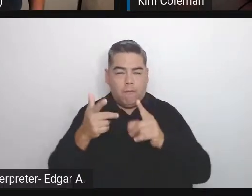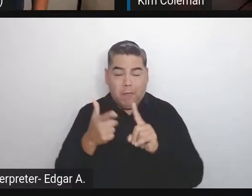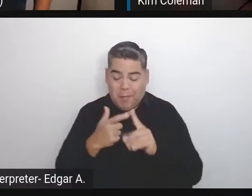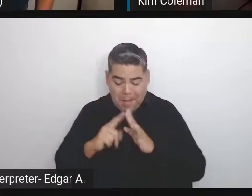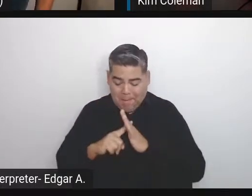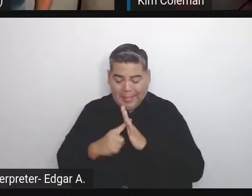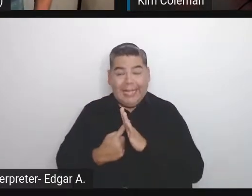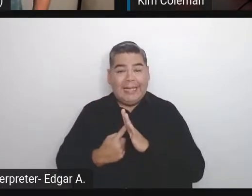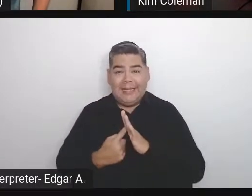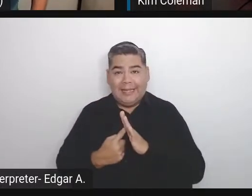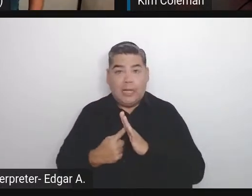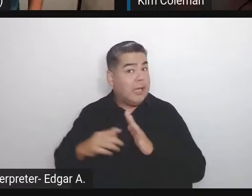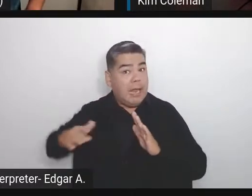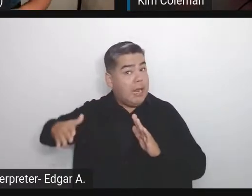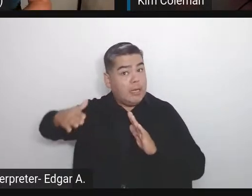a basic CI / CD pipeline from scratch which includes the